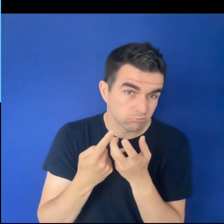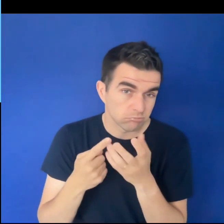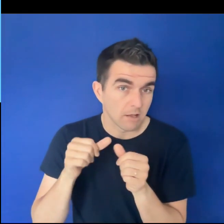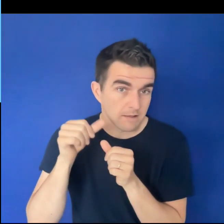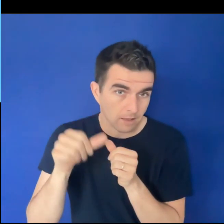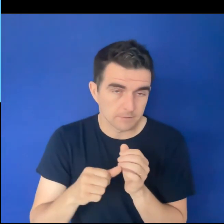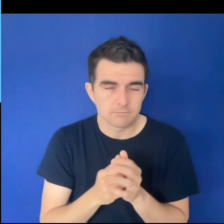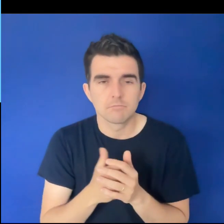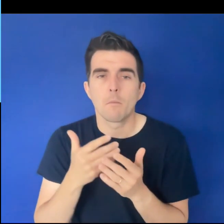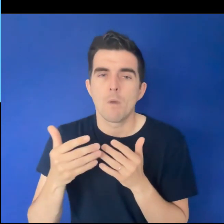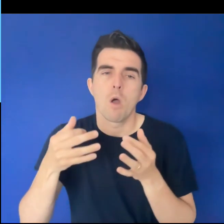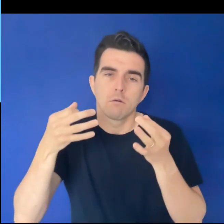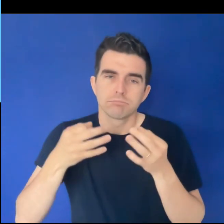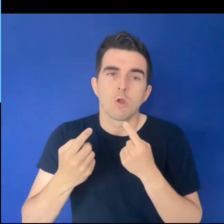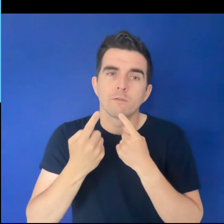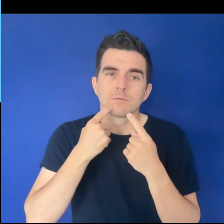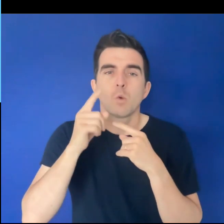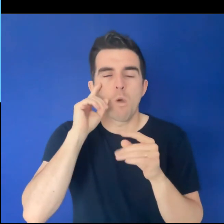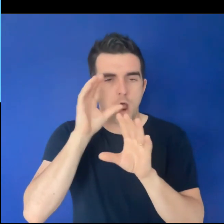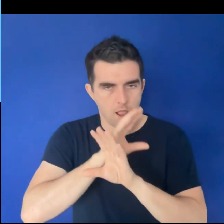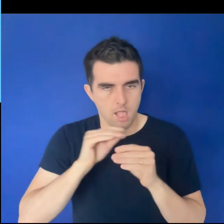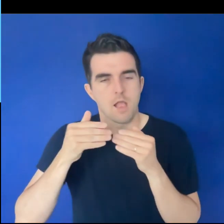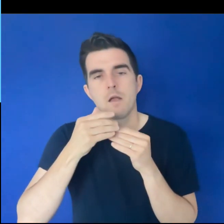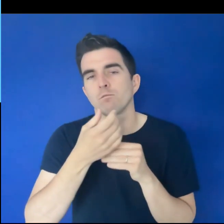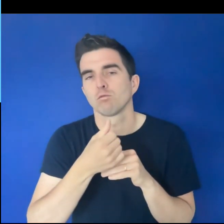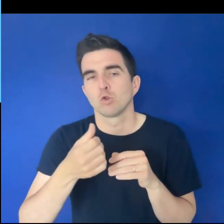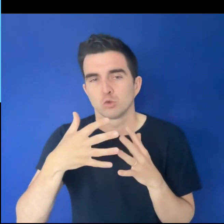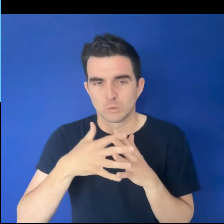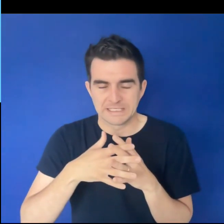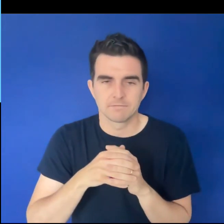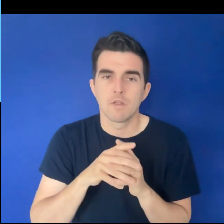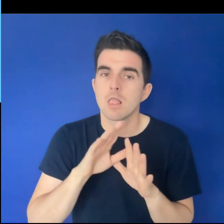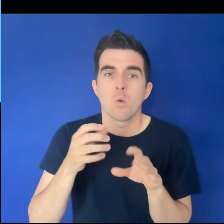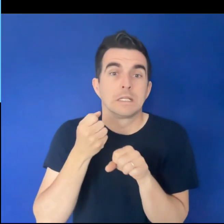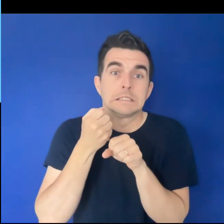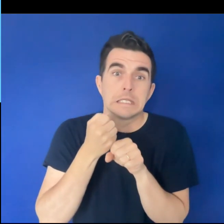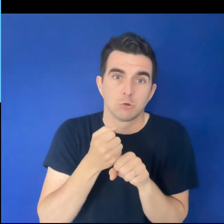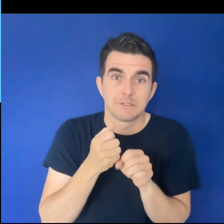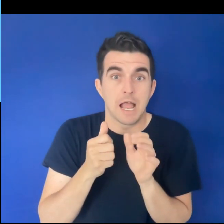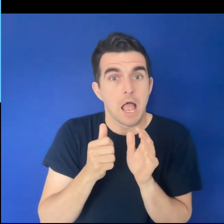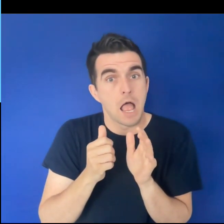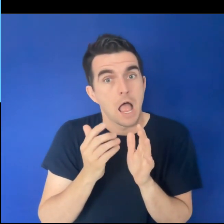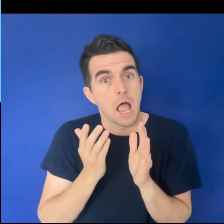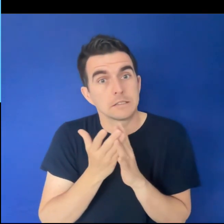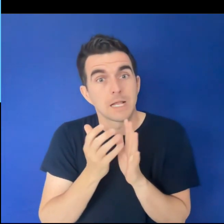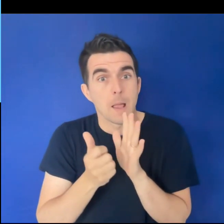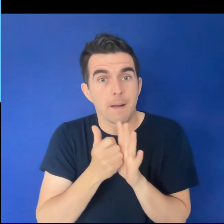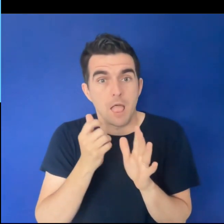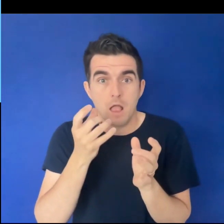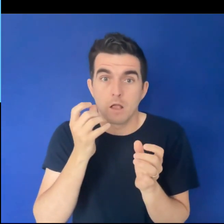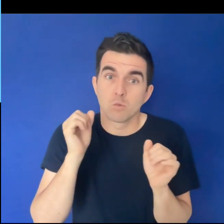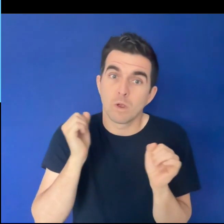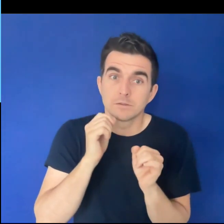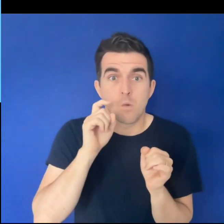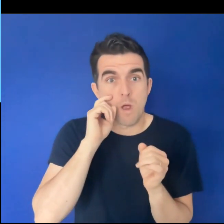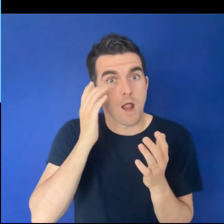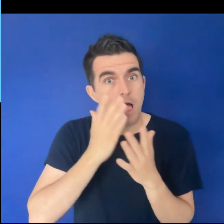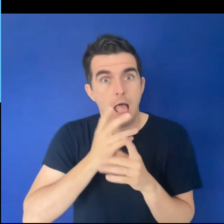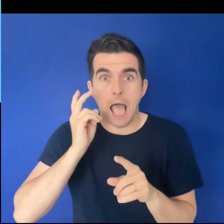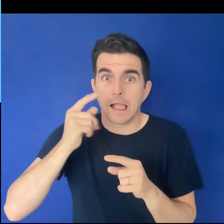More official information will be made available in the coming weeks. There's no guarantee that the Access-Ability Winter Showcase will return in future years,